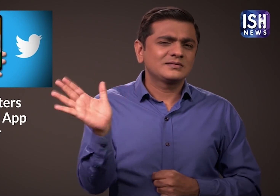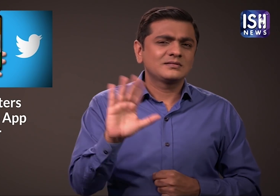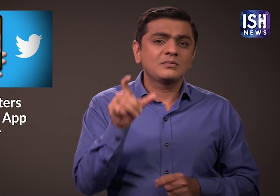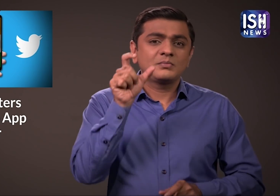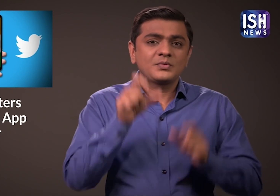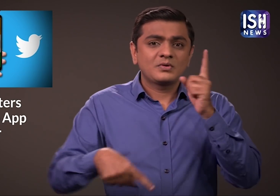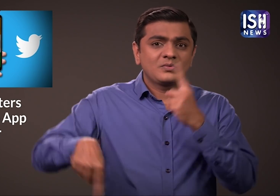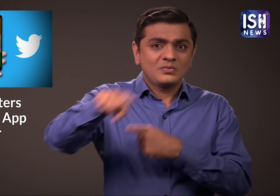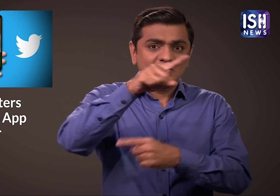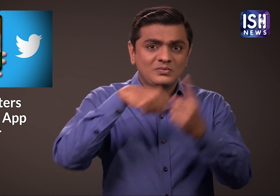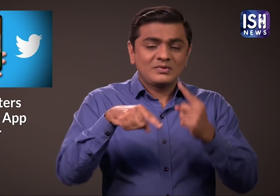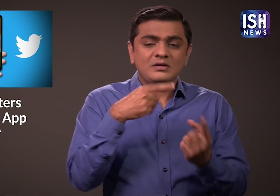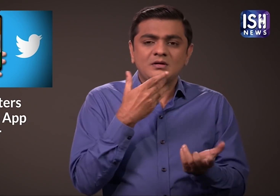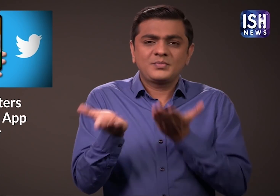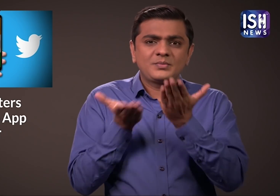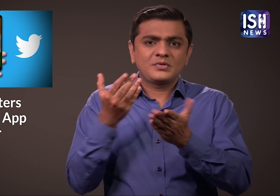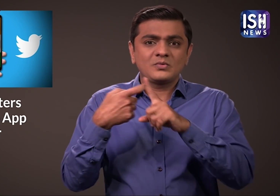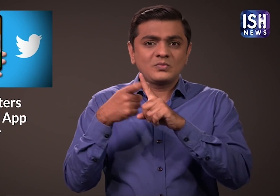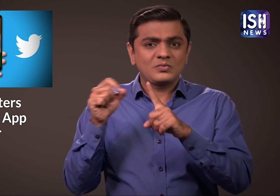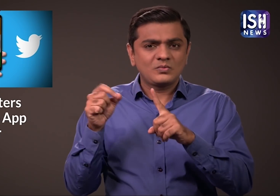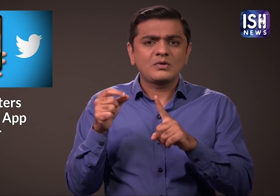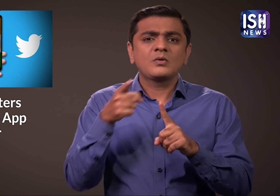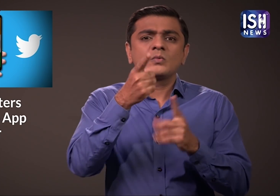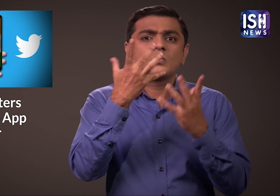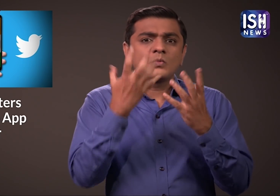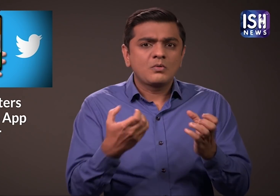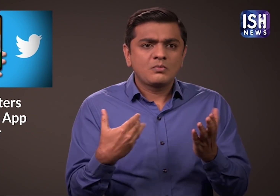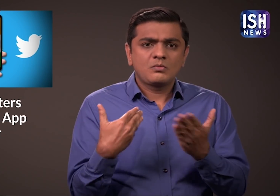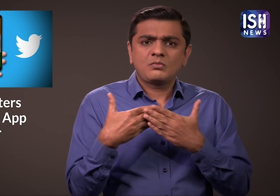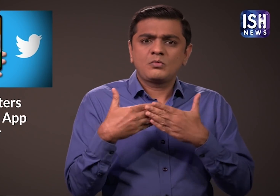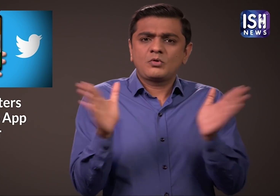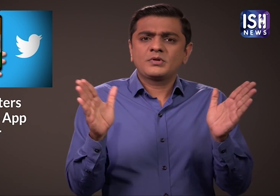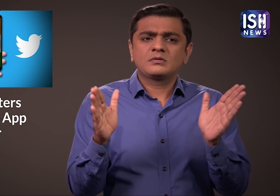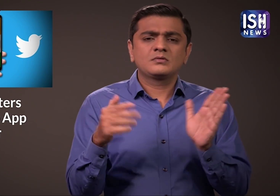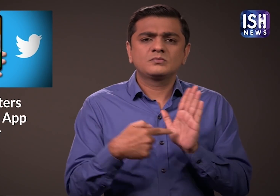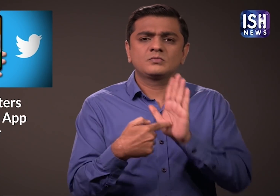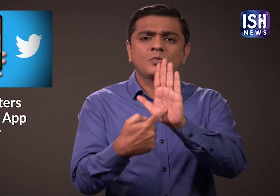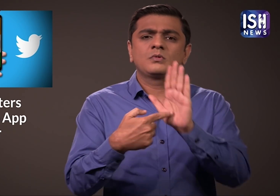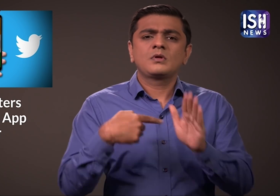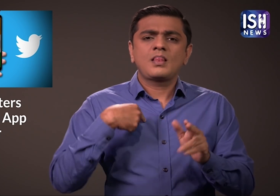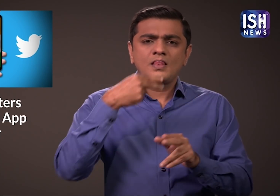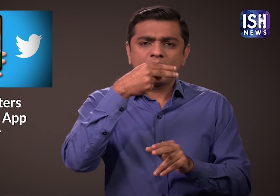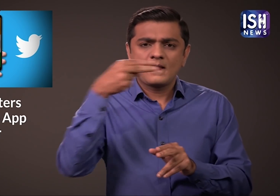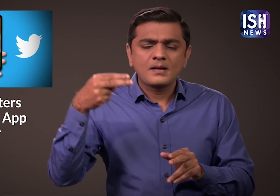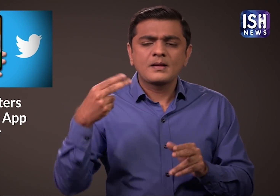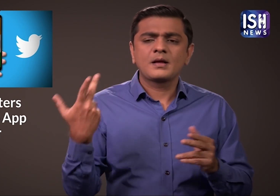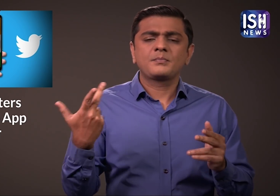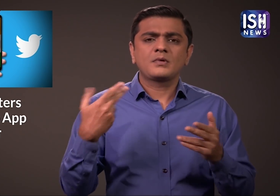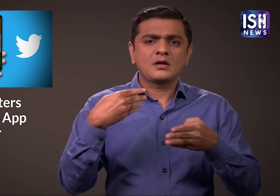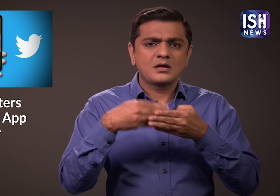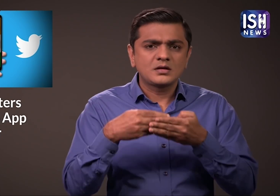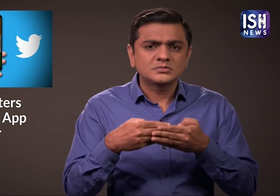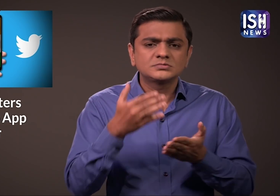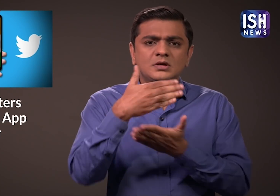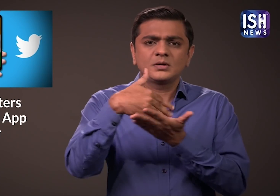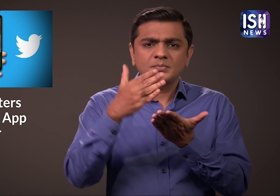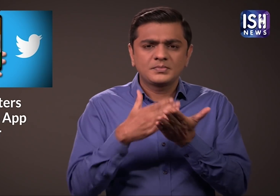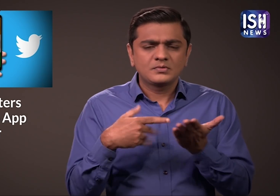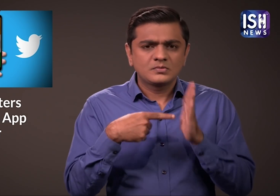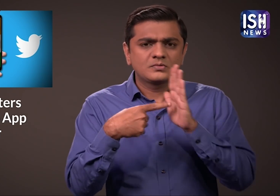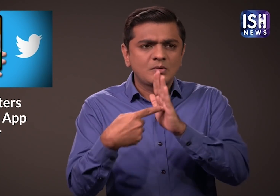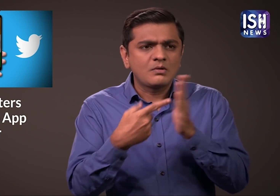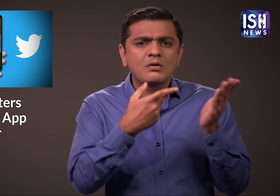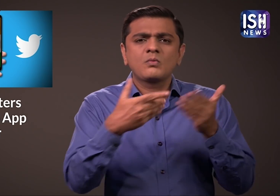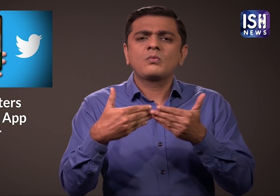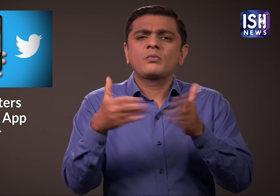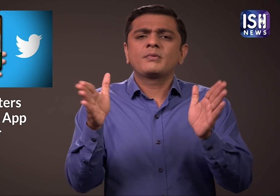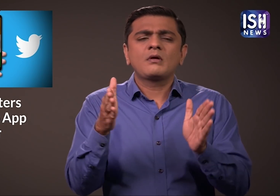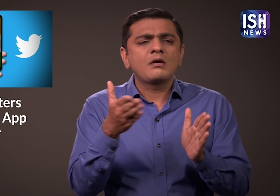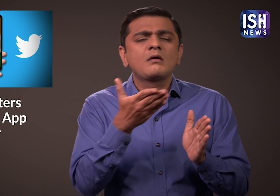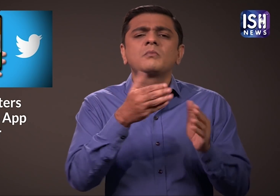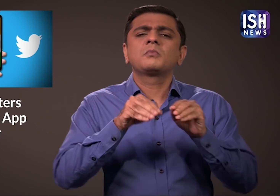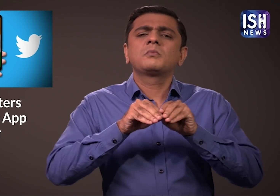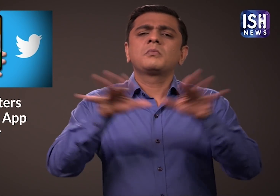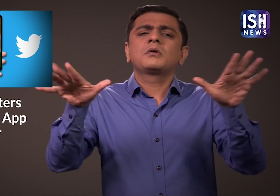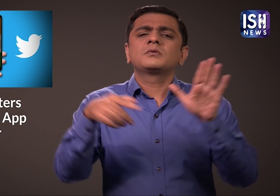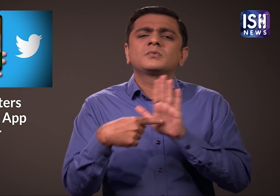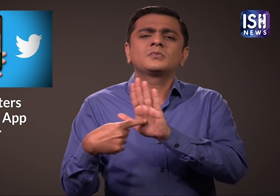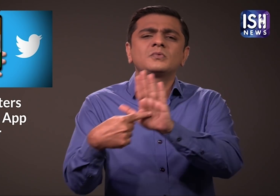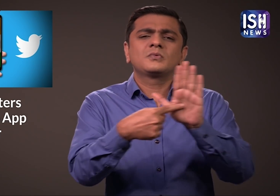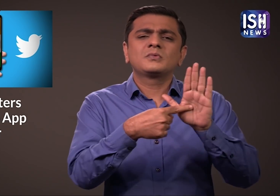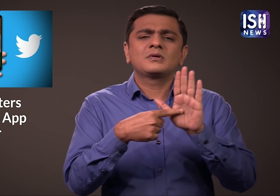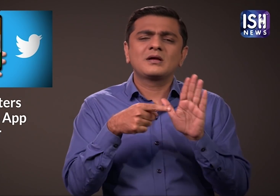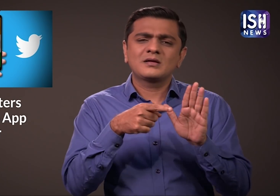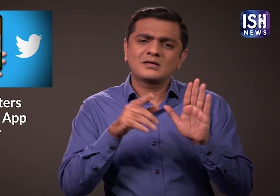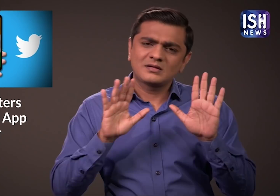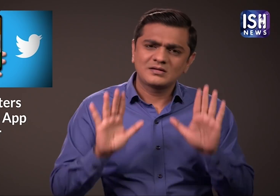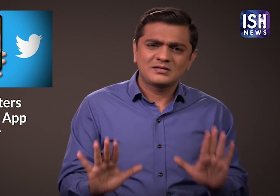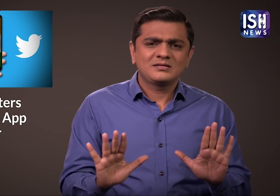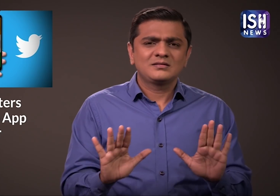users have voluntarily put their data on display.